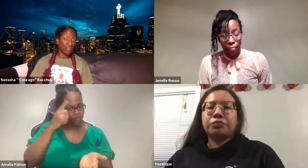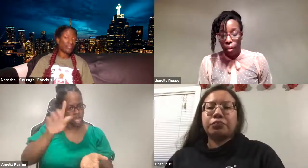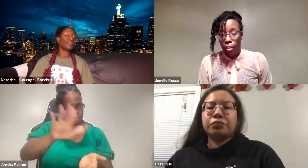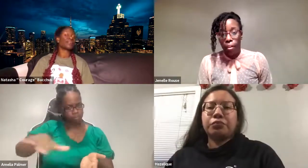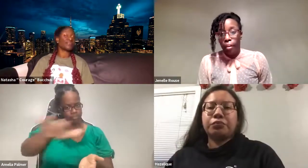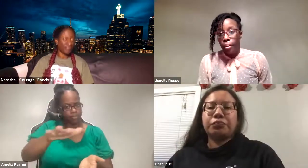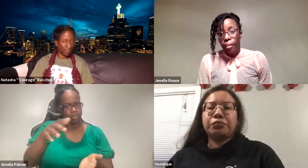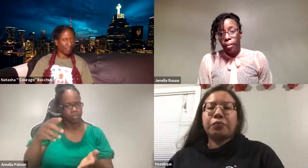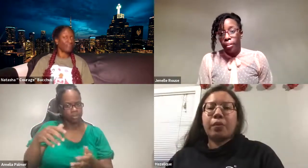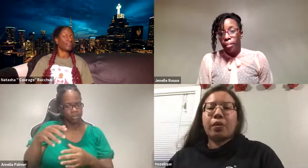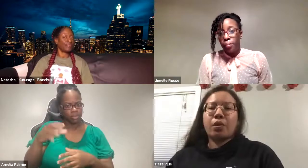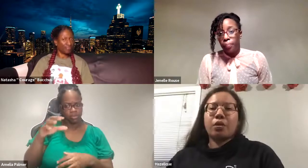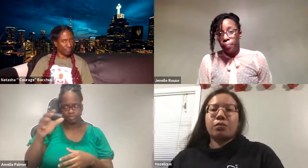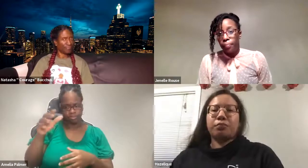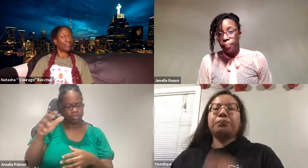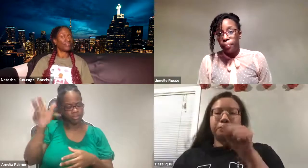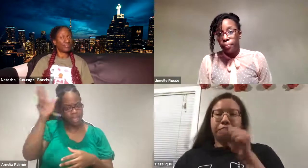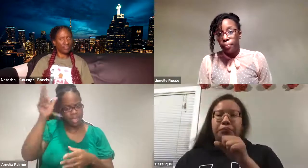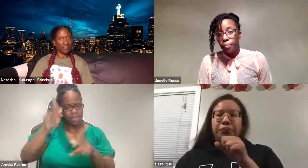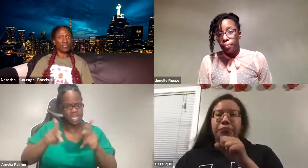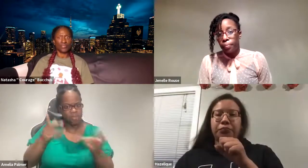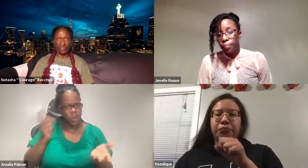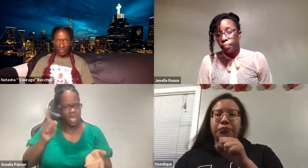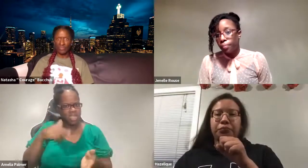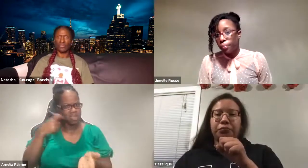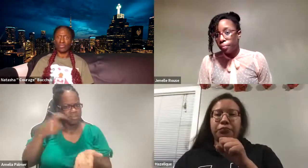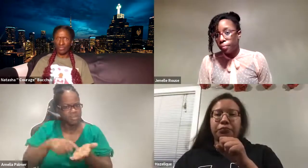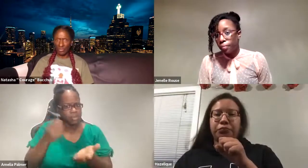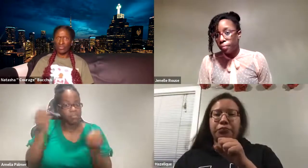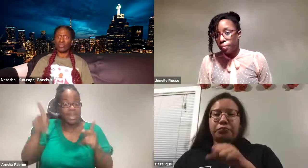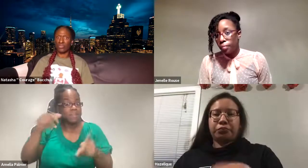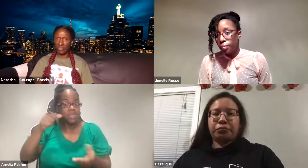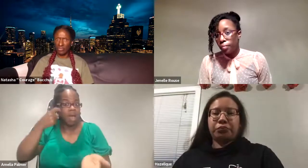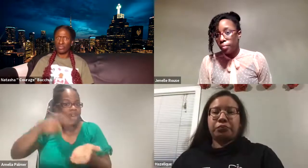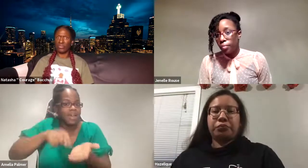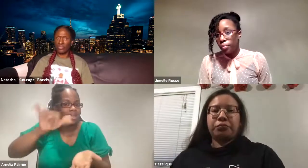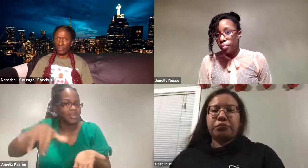by english as well, by the dominant language and similarly with Oneida